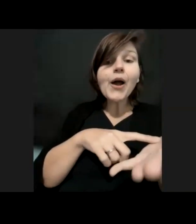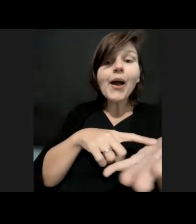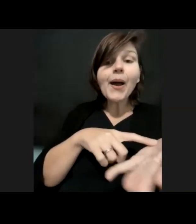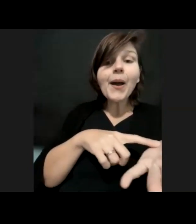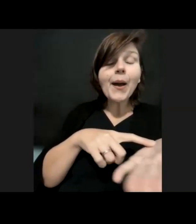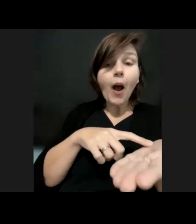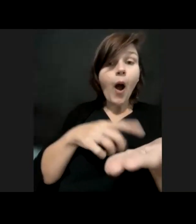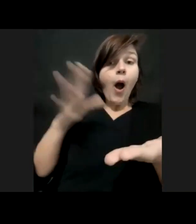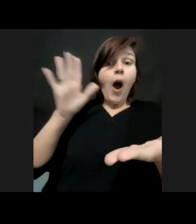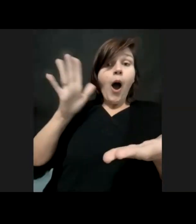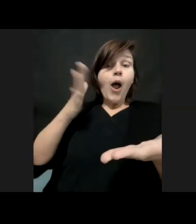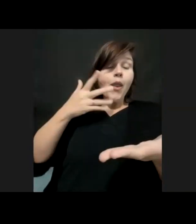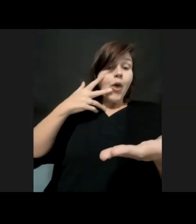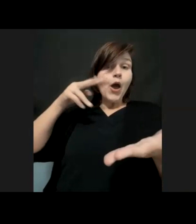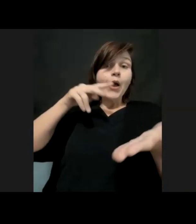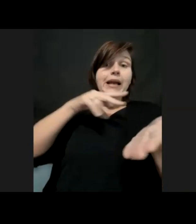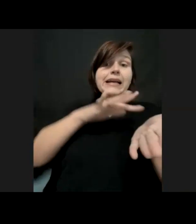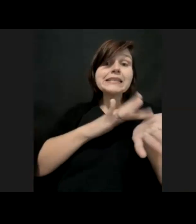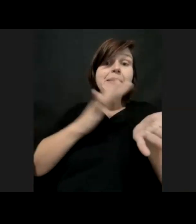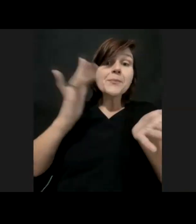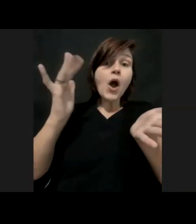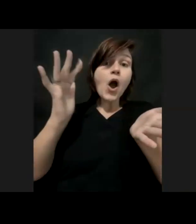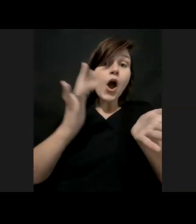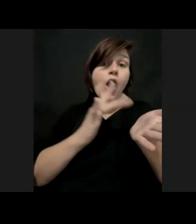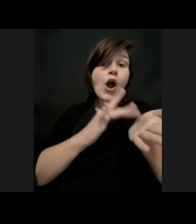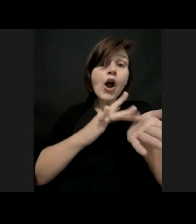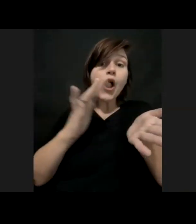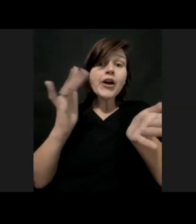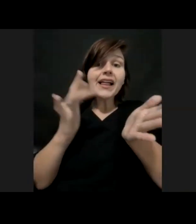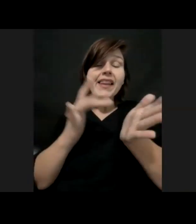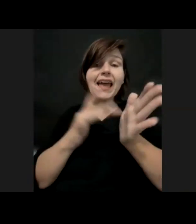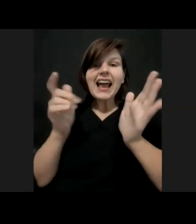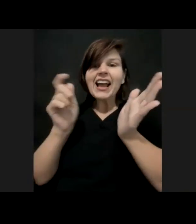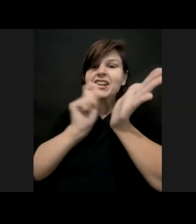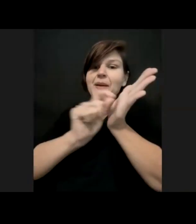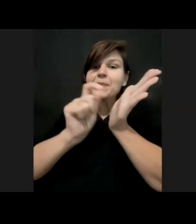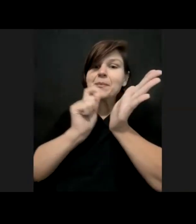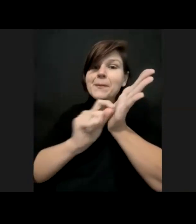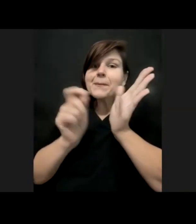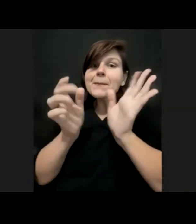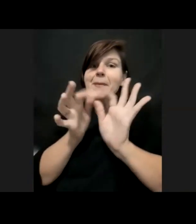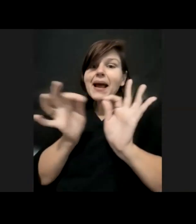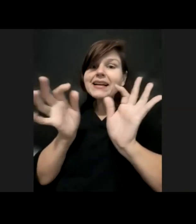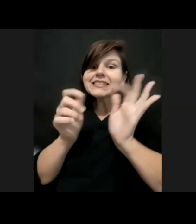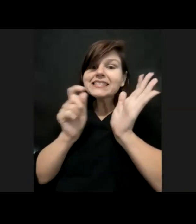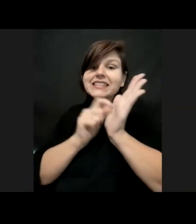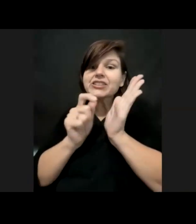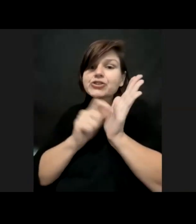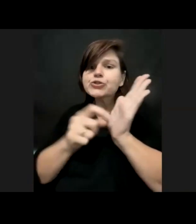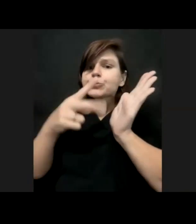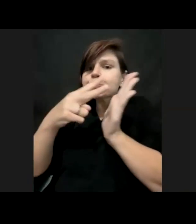“Look,” said Callie. “There is a message on the leaf! Read what it says,” said Callie.